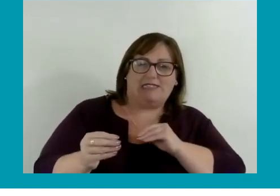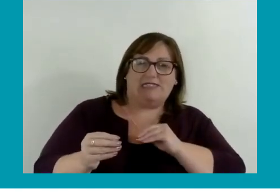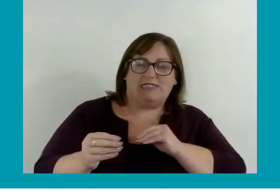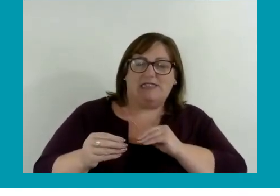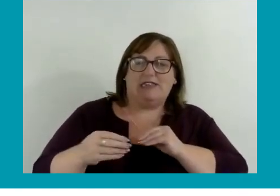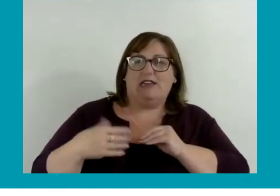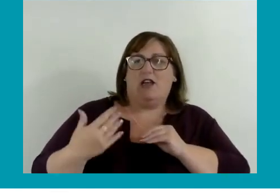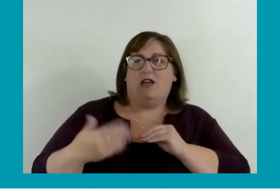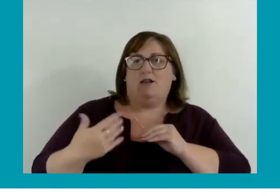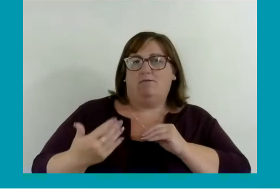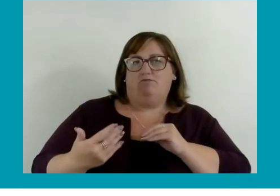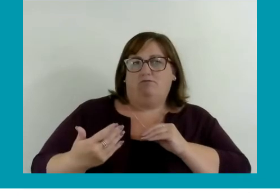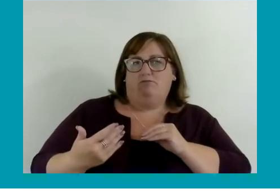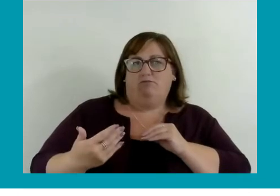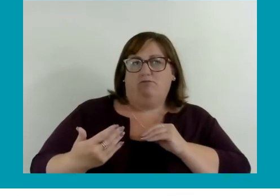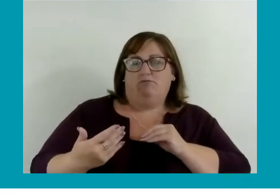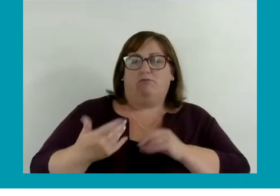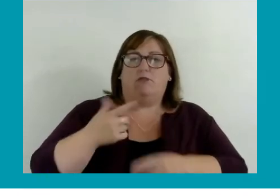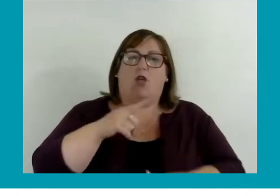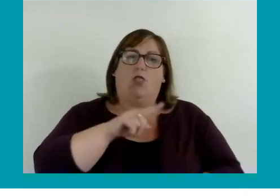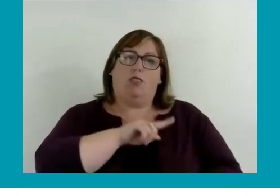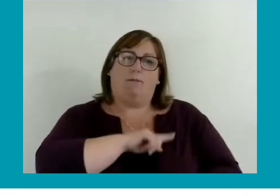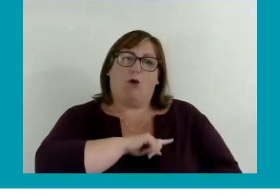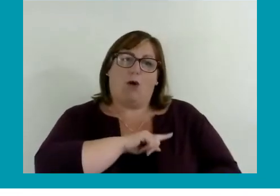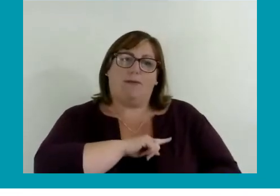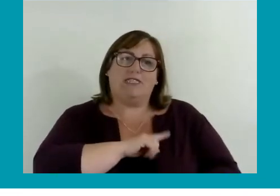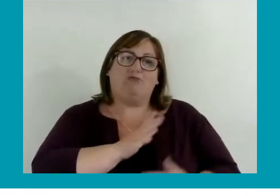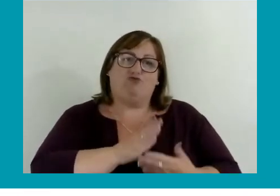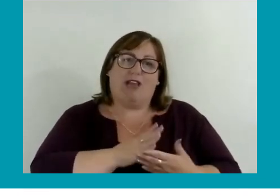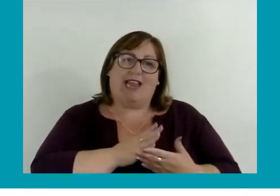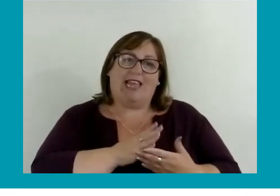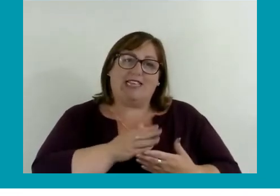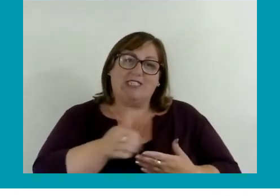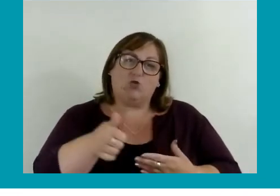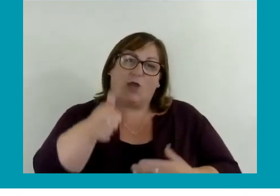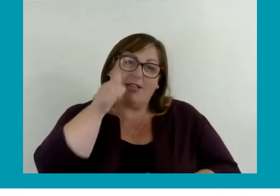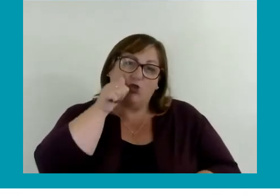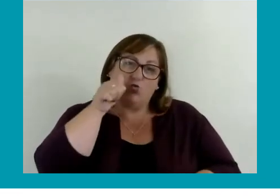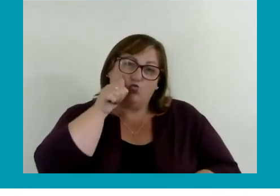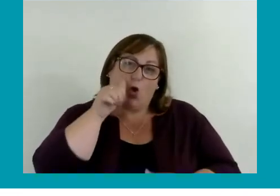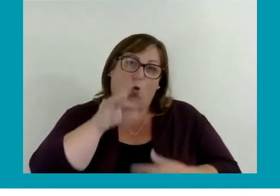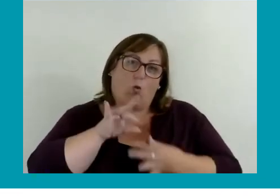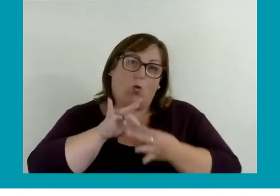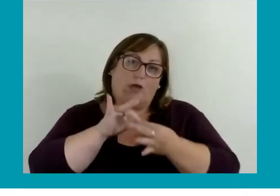the the purpose is to really get to know that individual we have called it knowing the partner